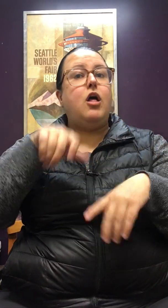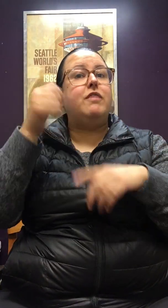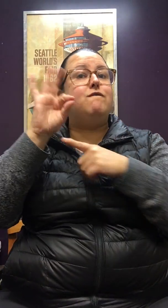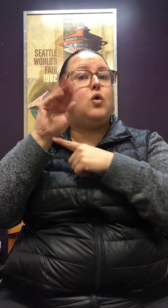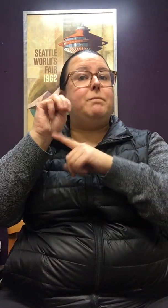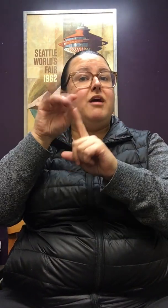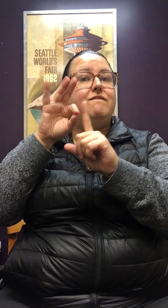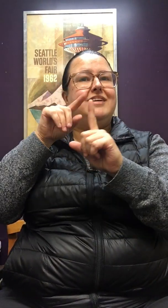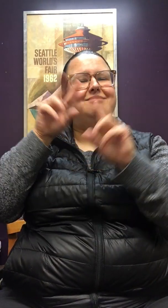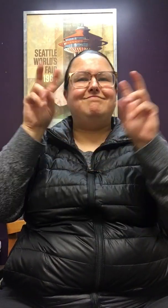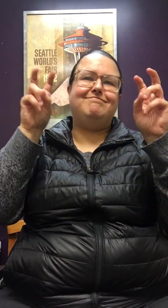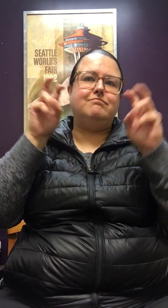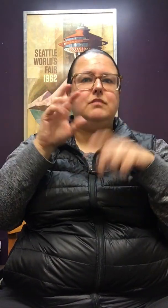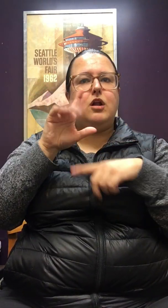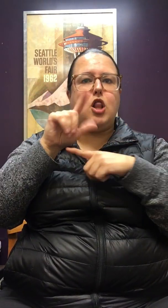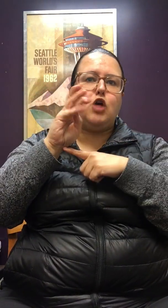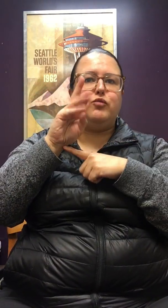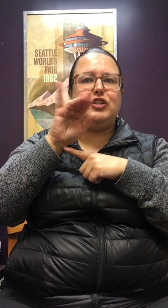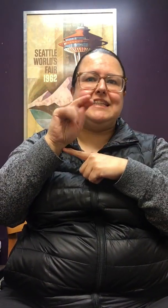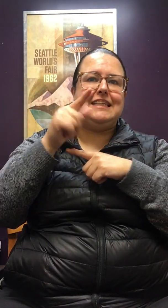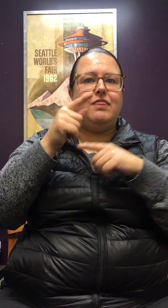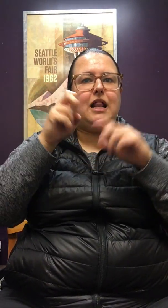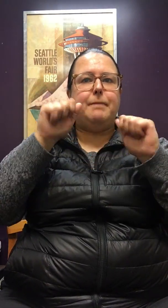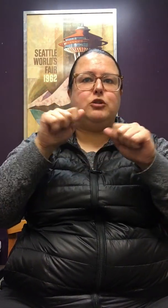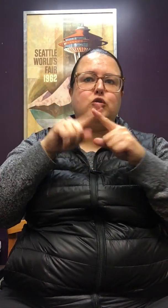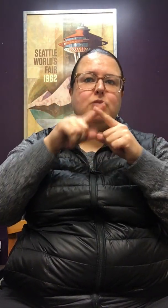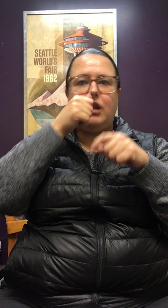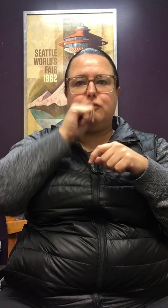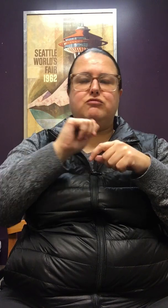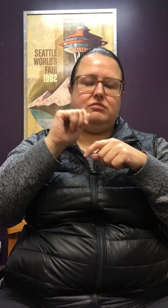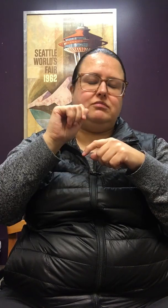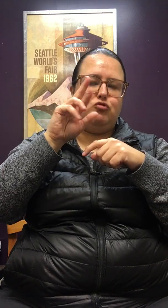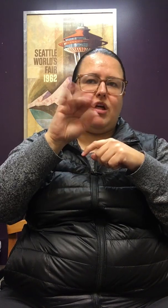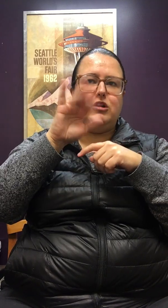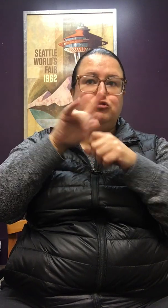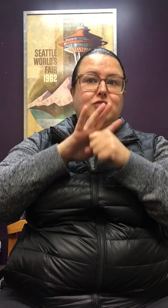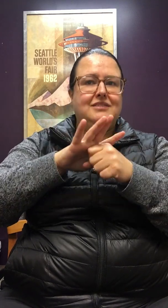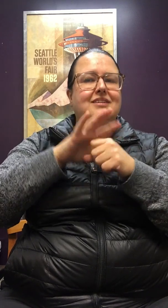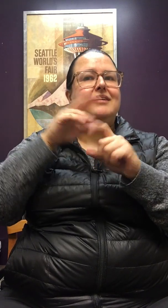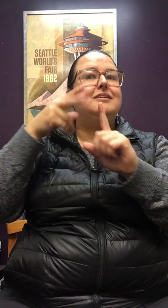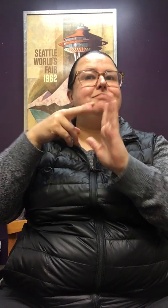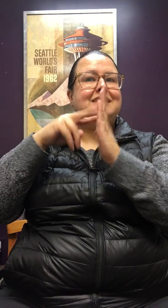Another form of “lowering the ability to tolerate racial stress”